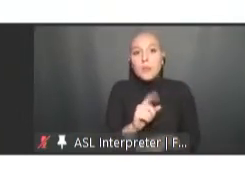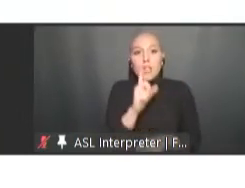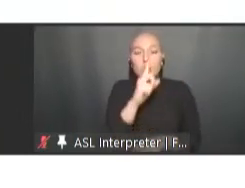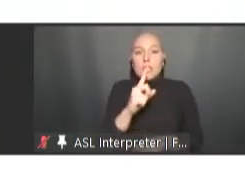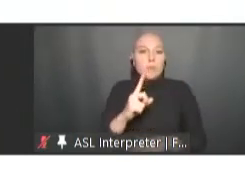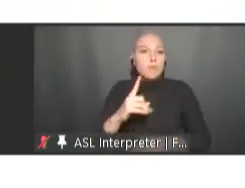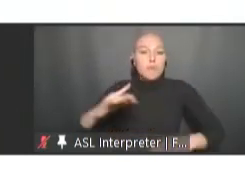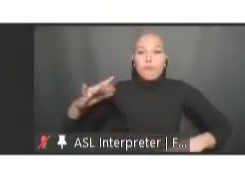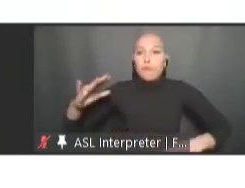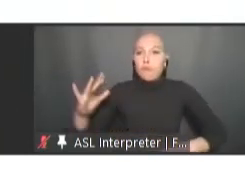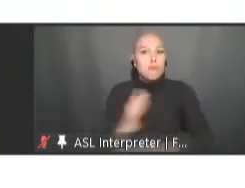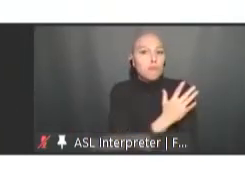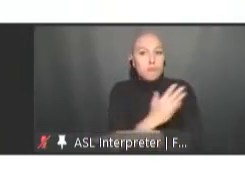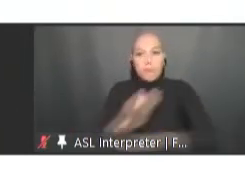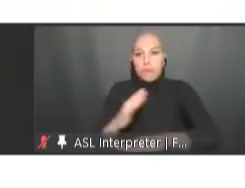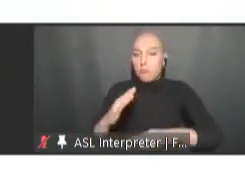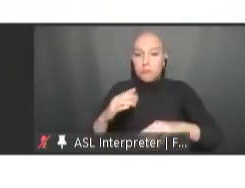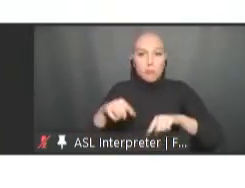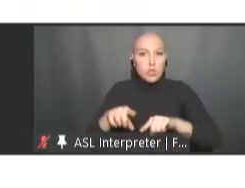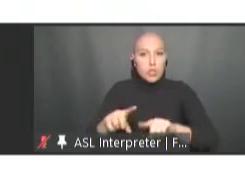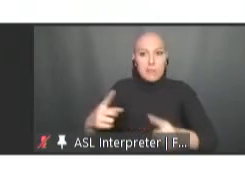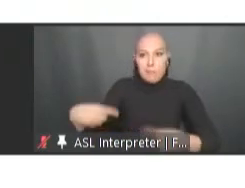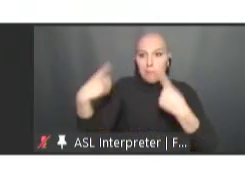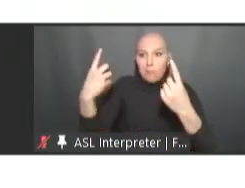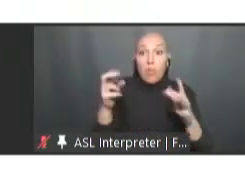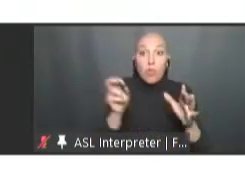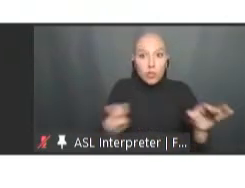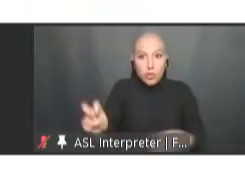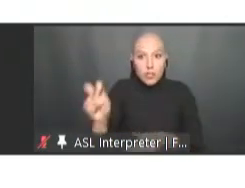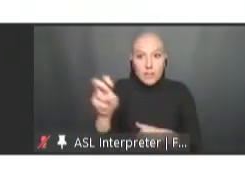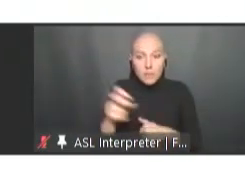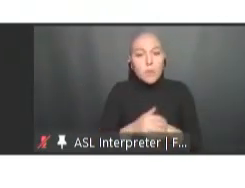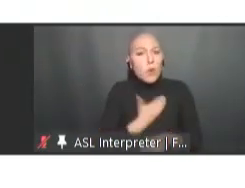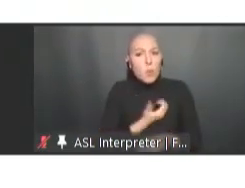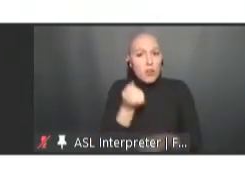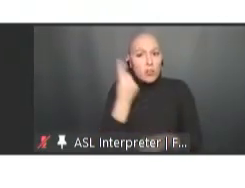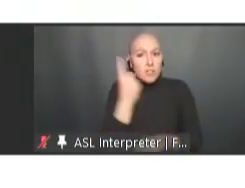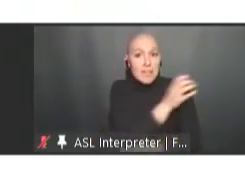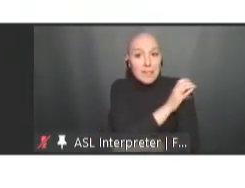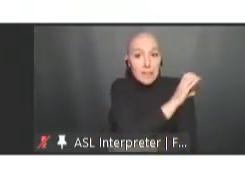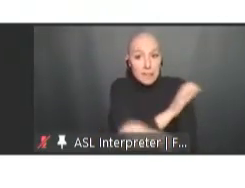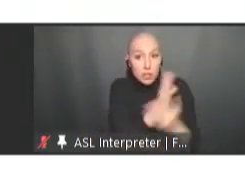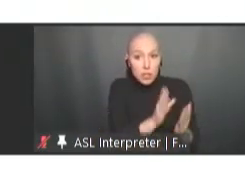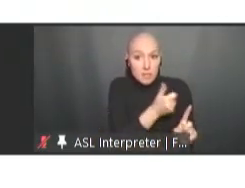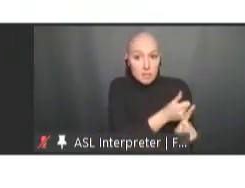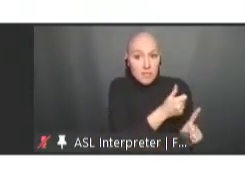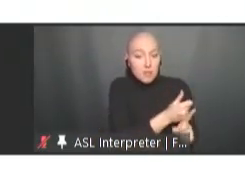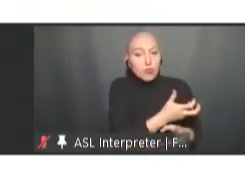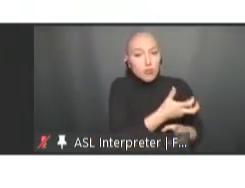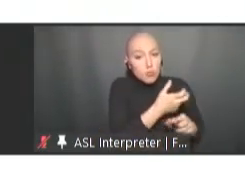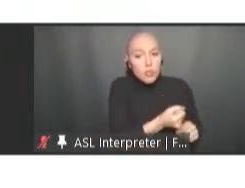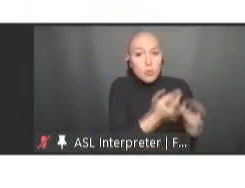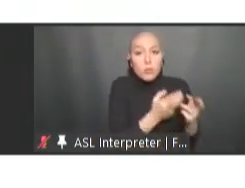We understand that the clinicians remain trusted resources for individuals and communities.